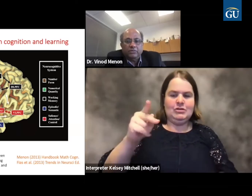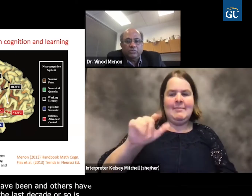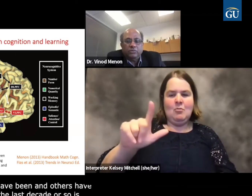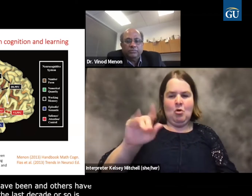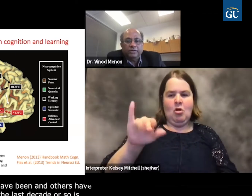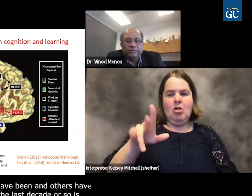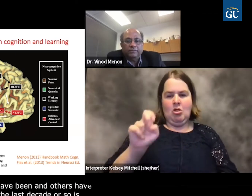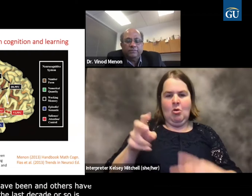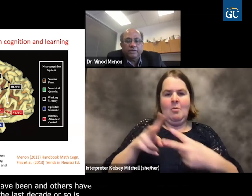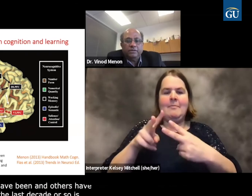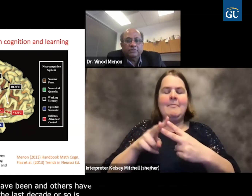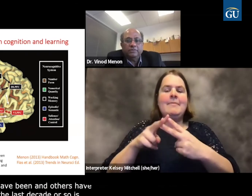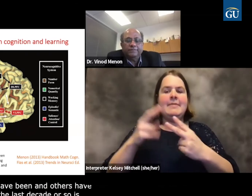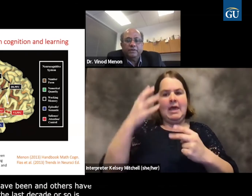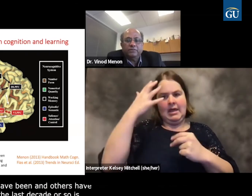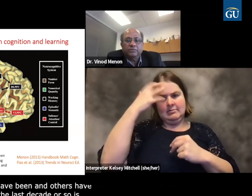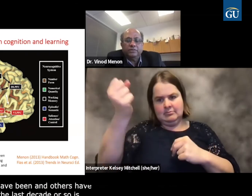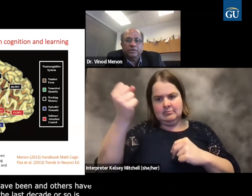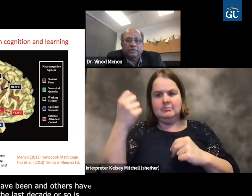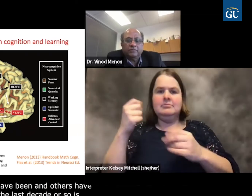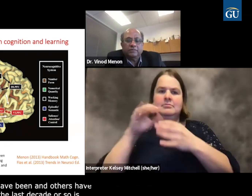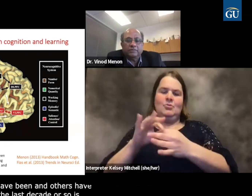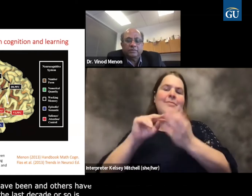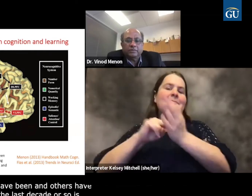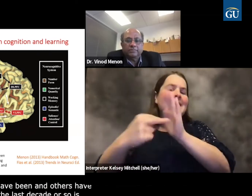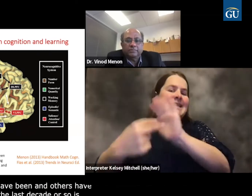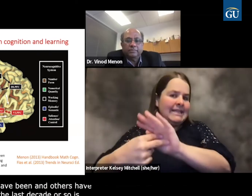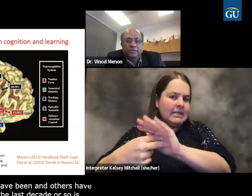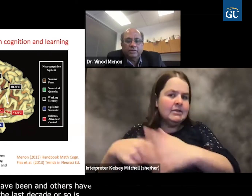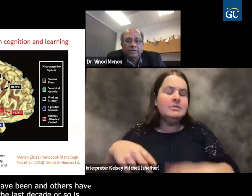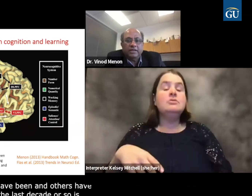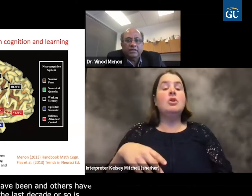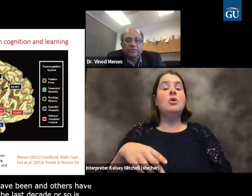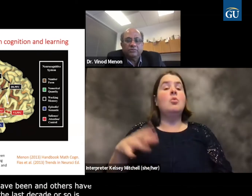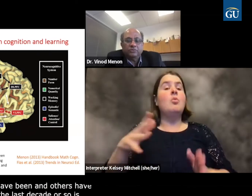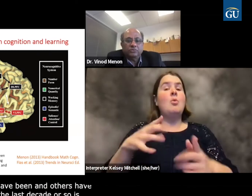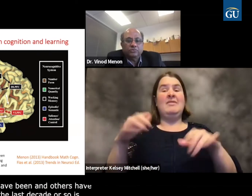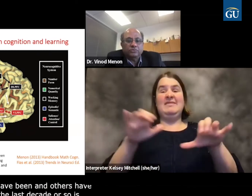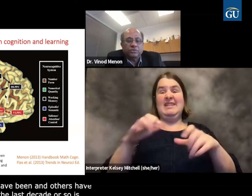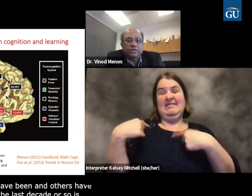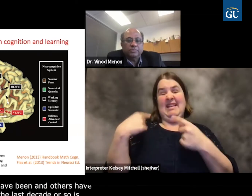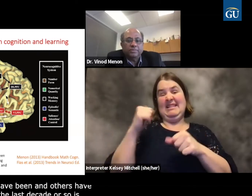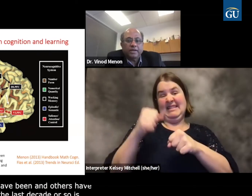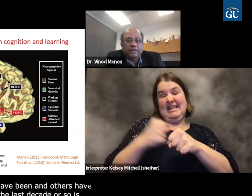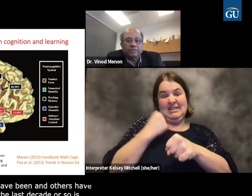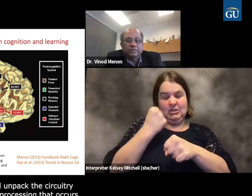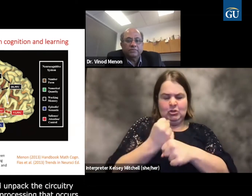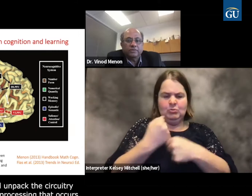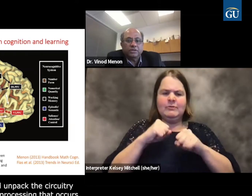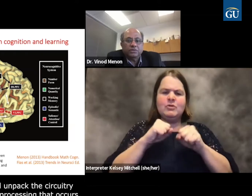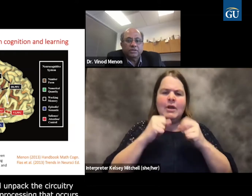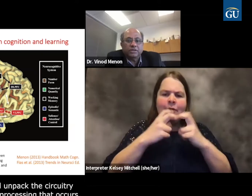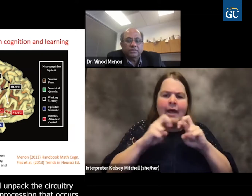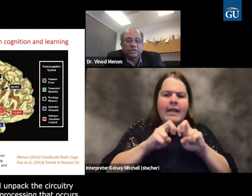and what we have we and others have done over the last um